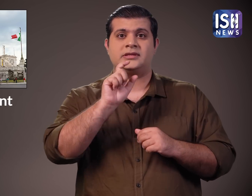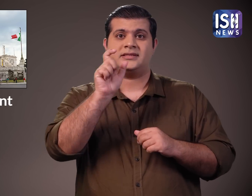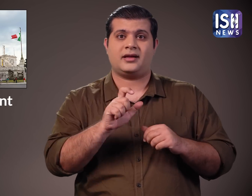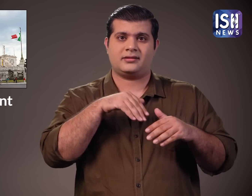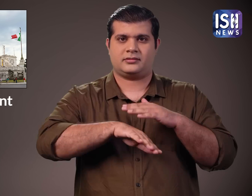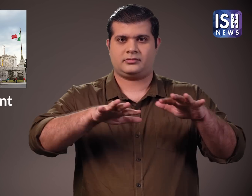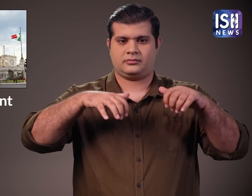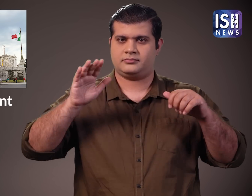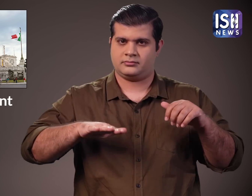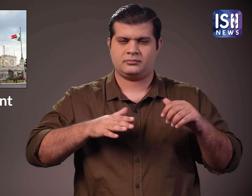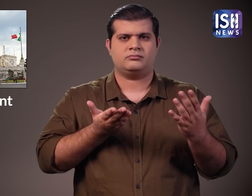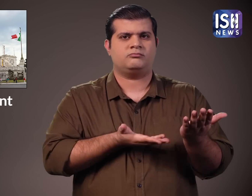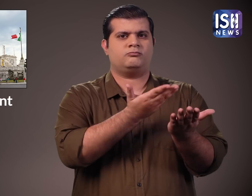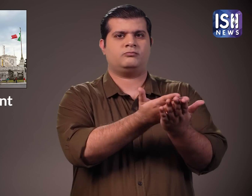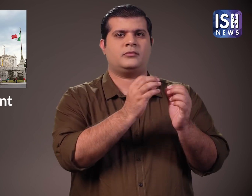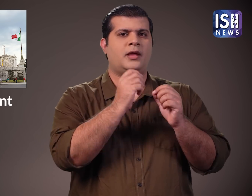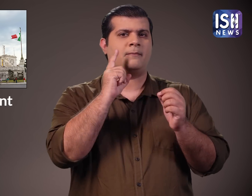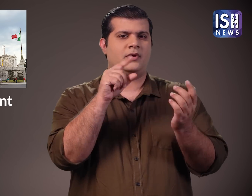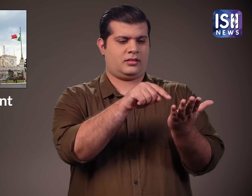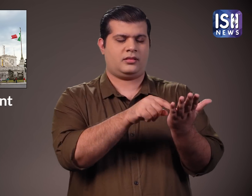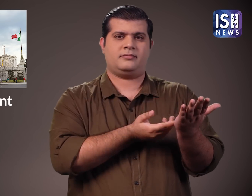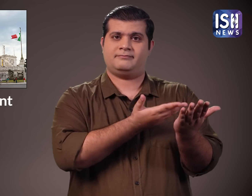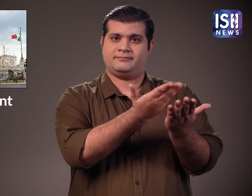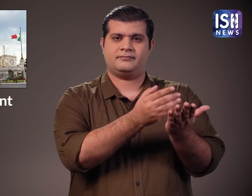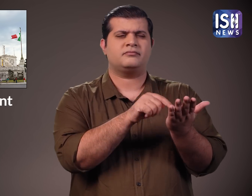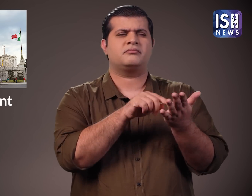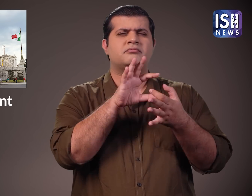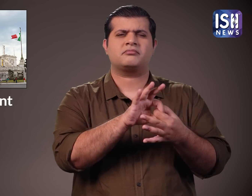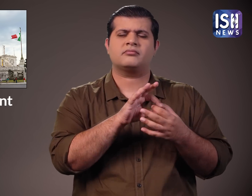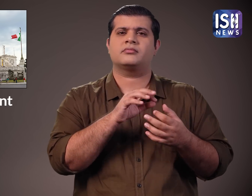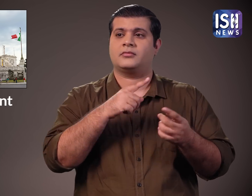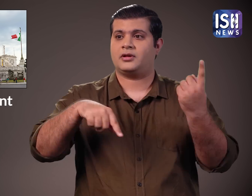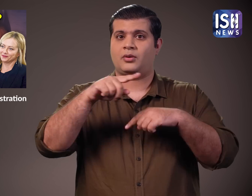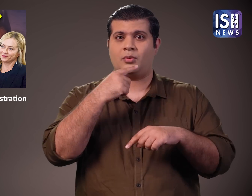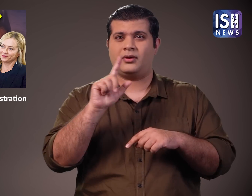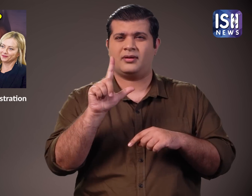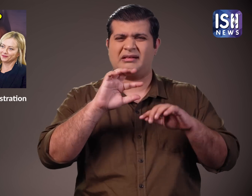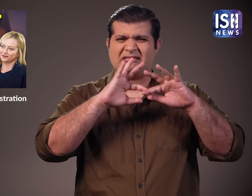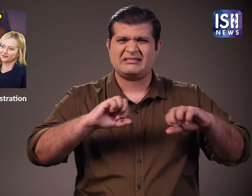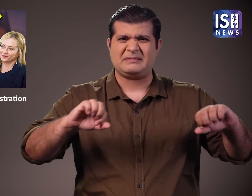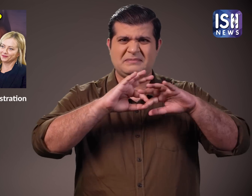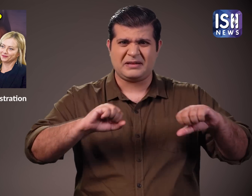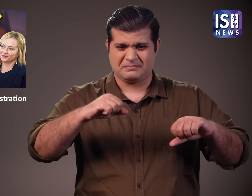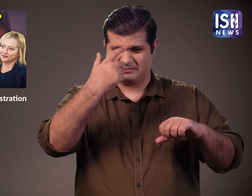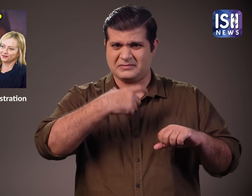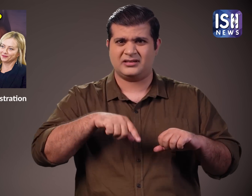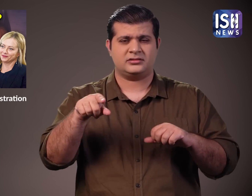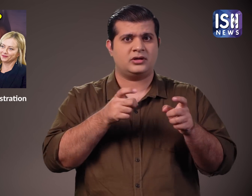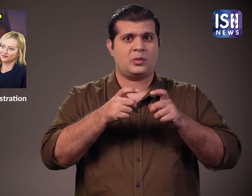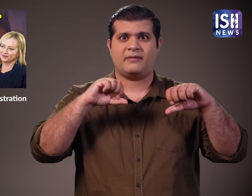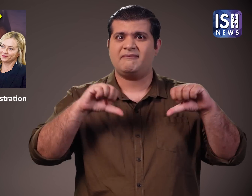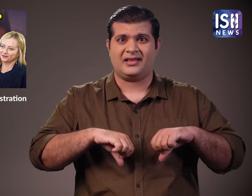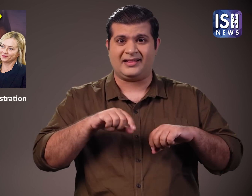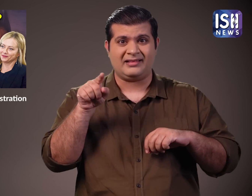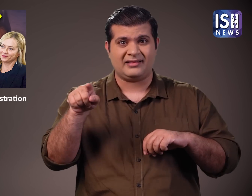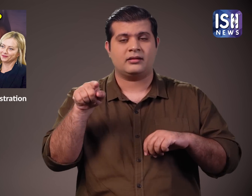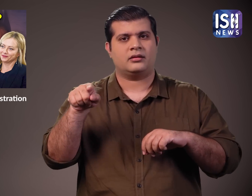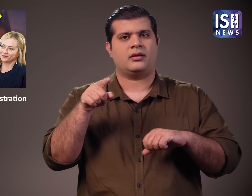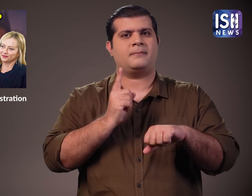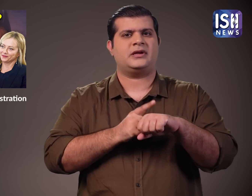A bill addressing sex offenders and their punishments was introduced in the Italian Parliament.